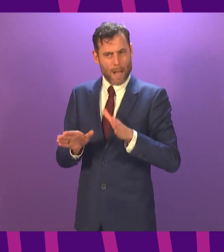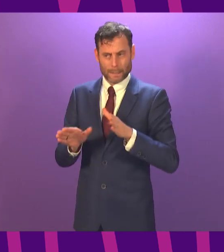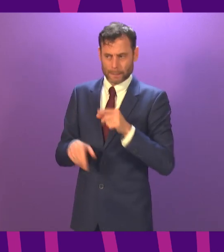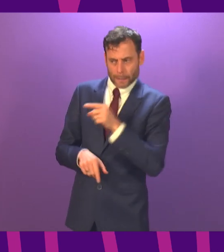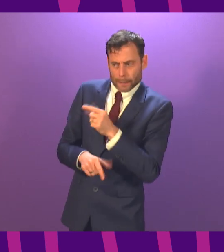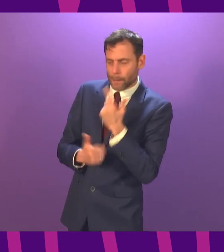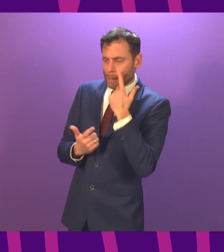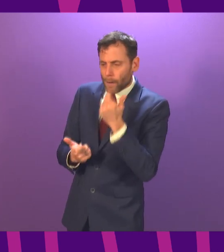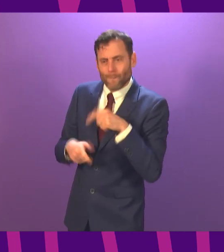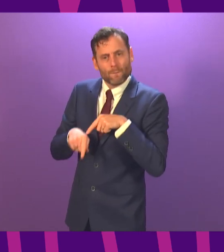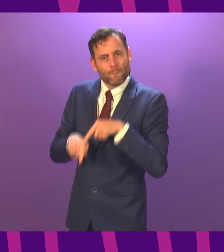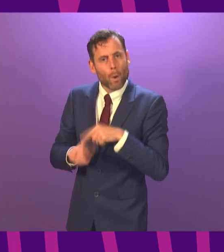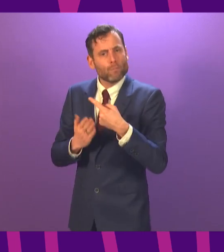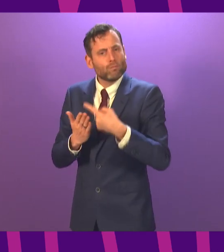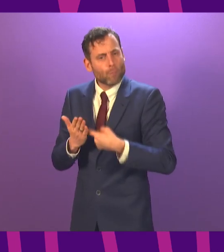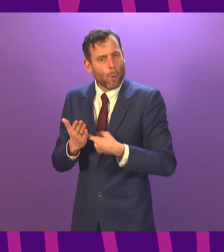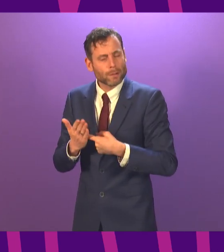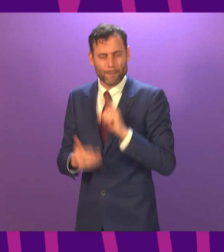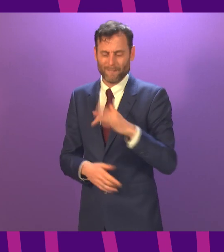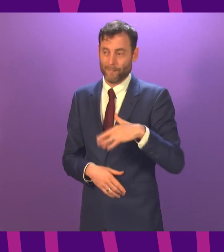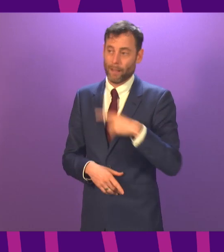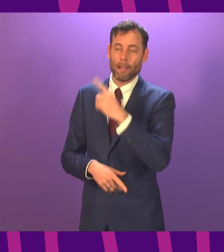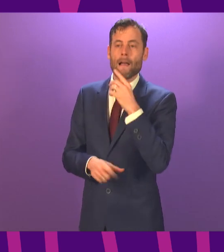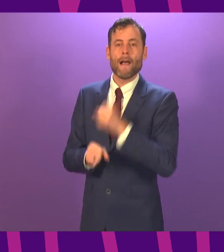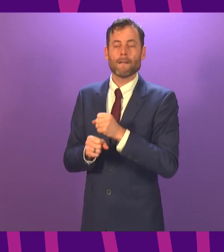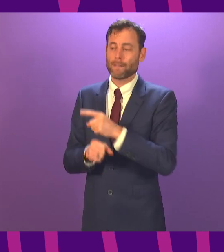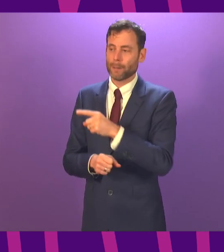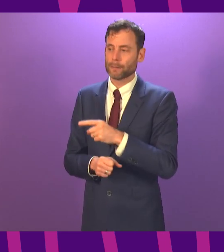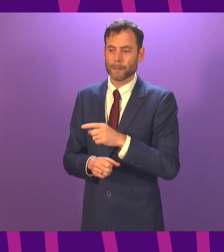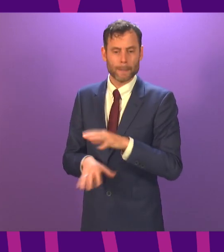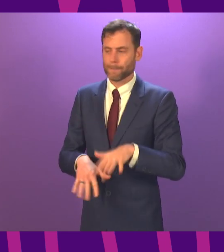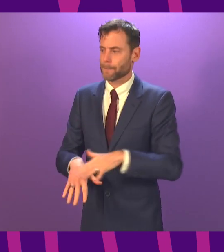they support, are so often treated as an afterthought by the Government. Andrew McRae of the Federation